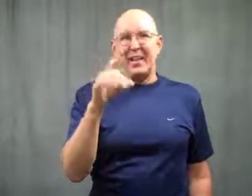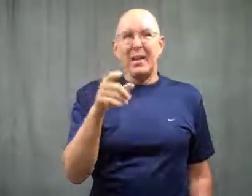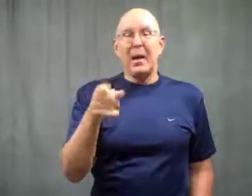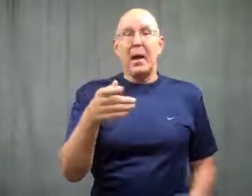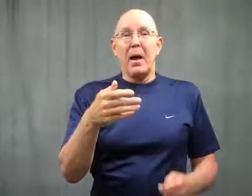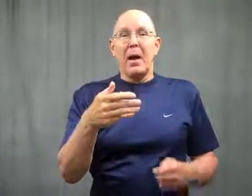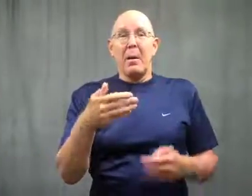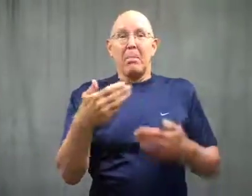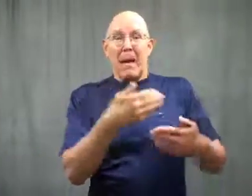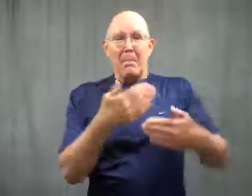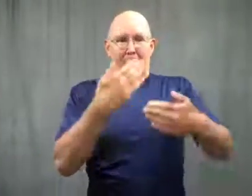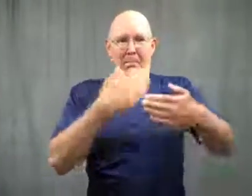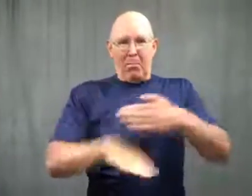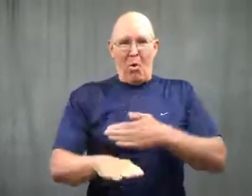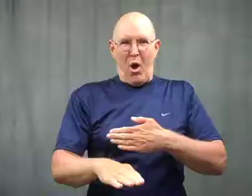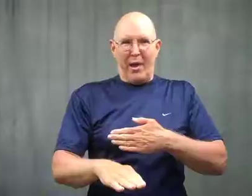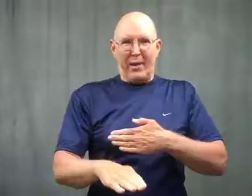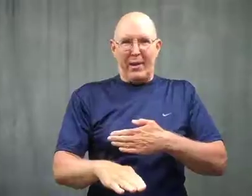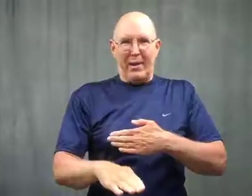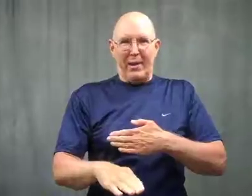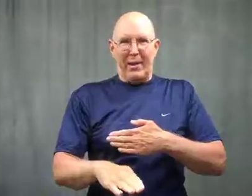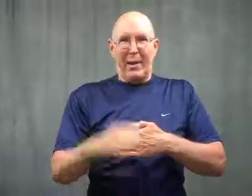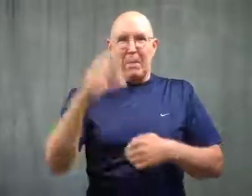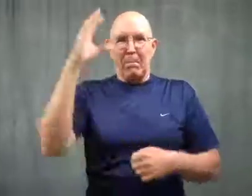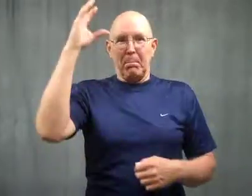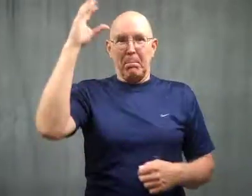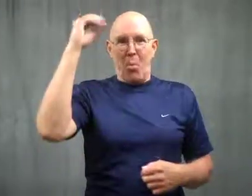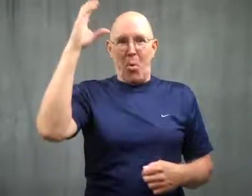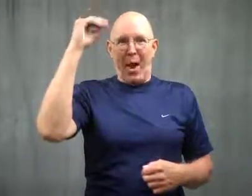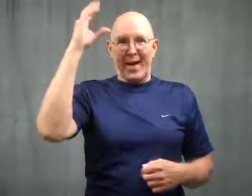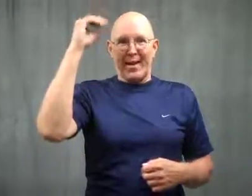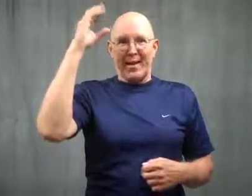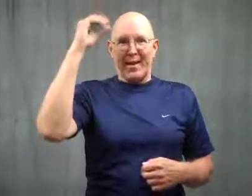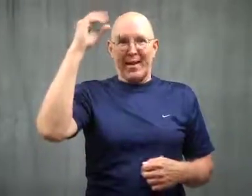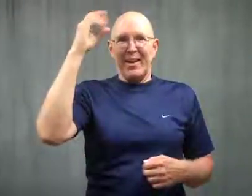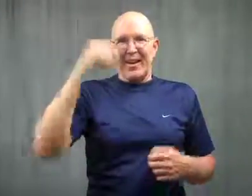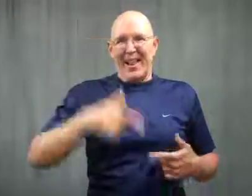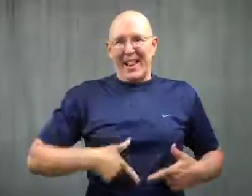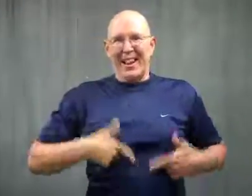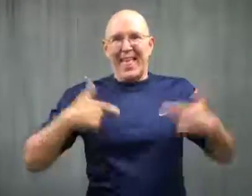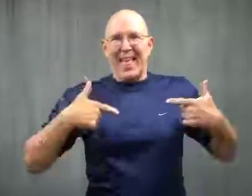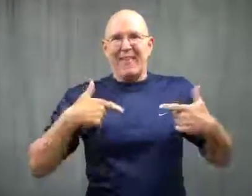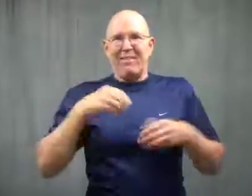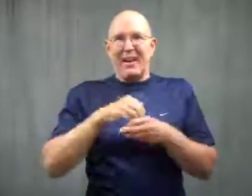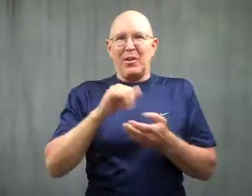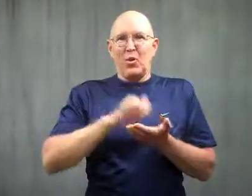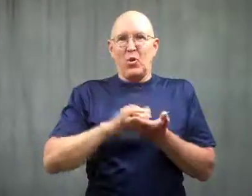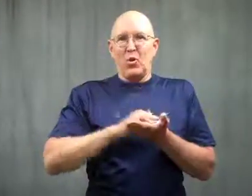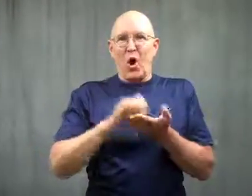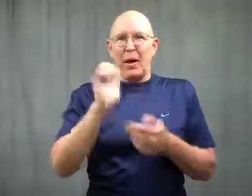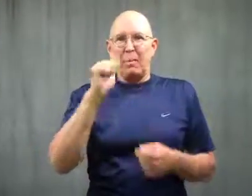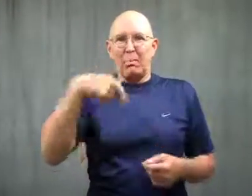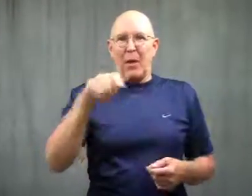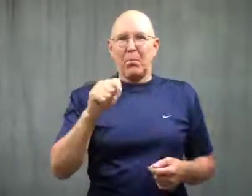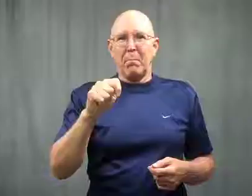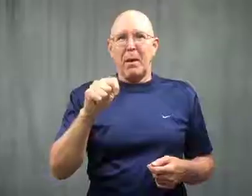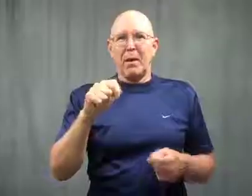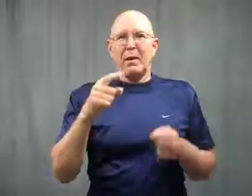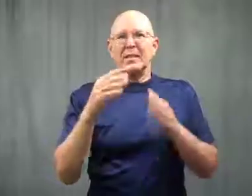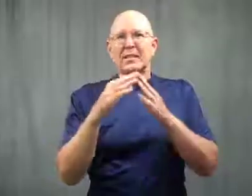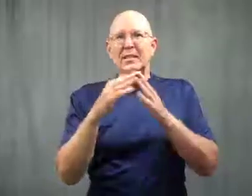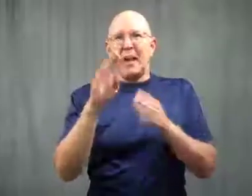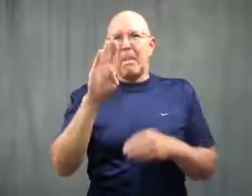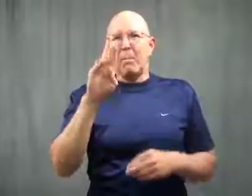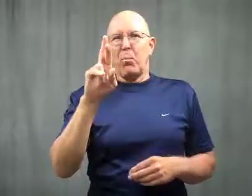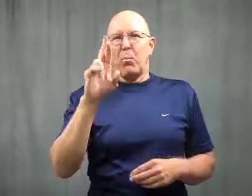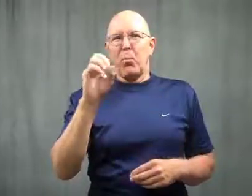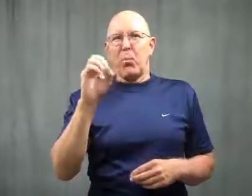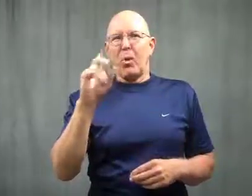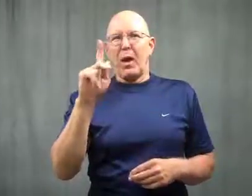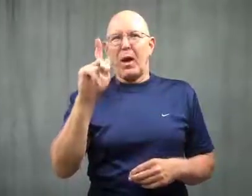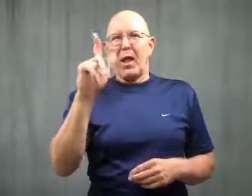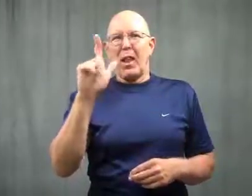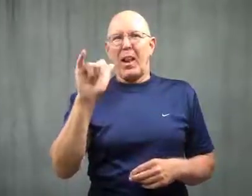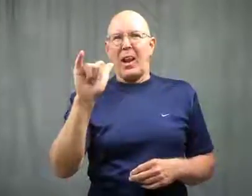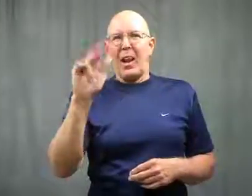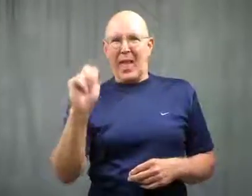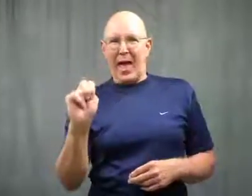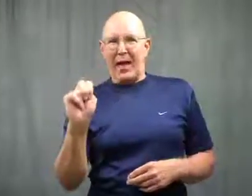lived in an apartment in Brooklyn, NY, and gave birth to a baby boy.